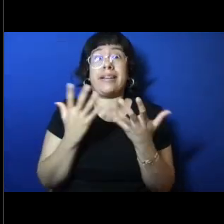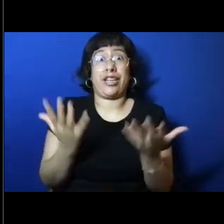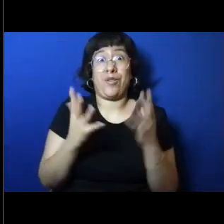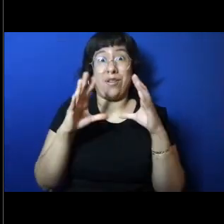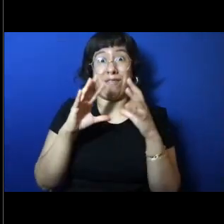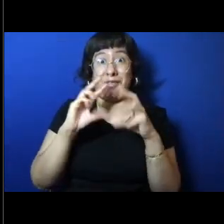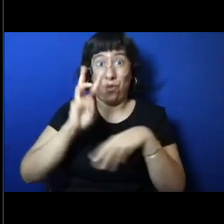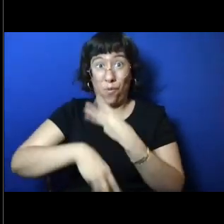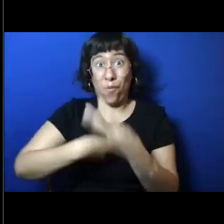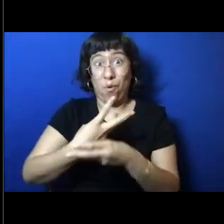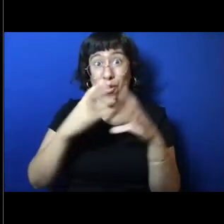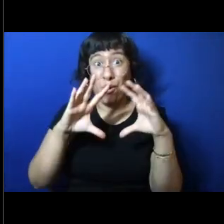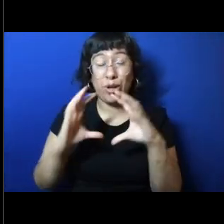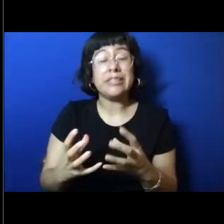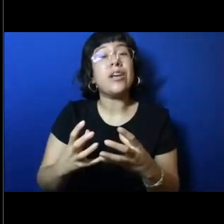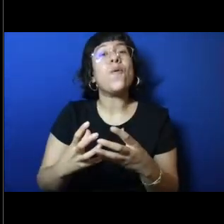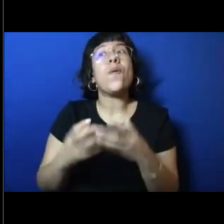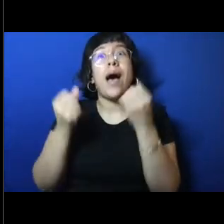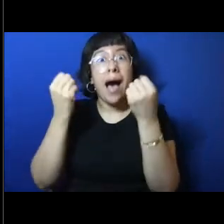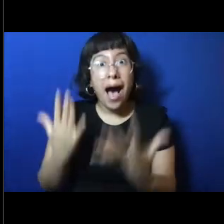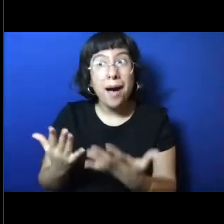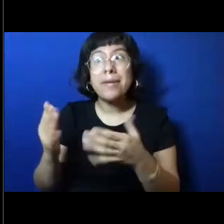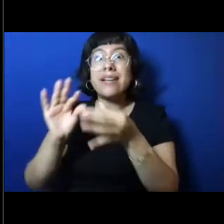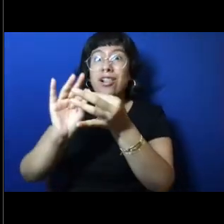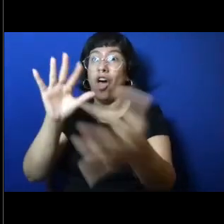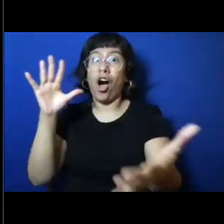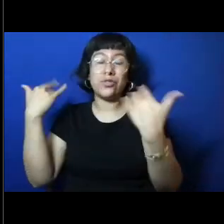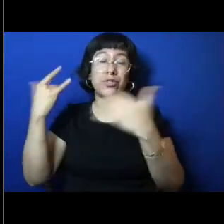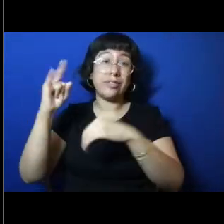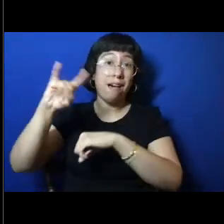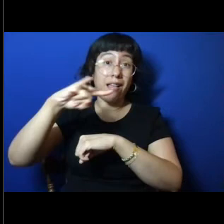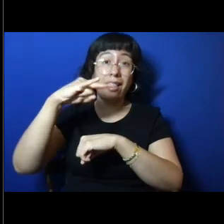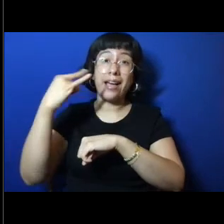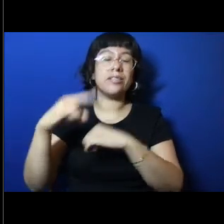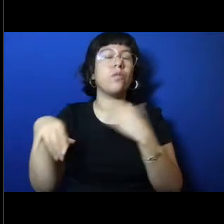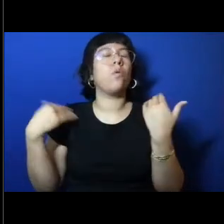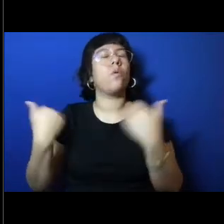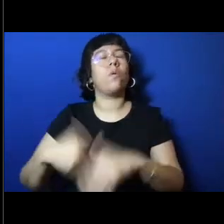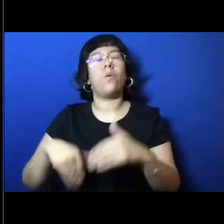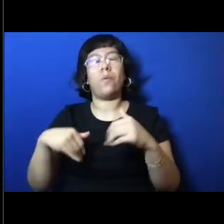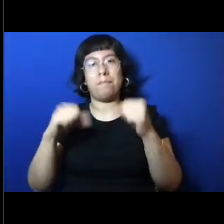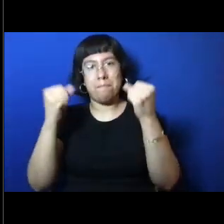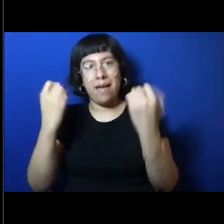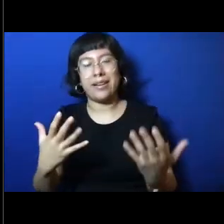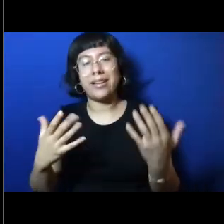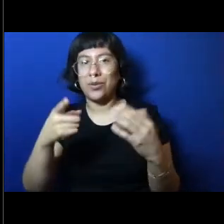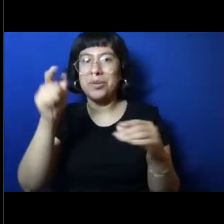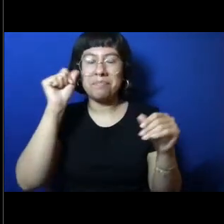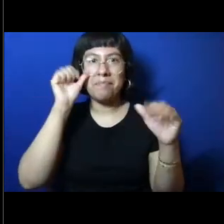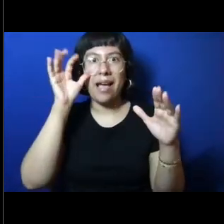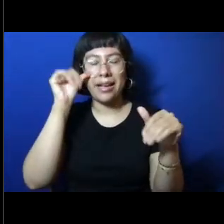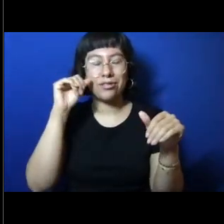How many satellites are being launched. You'd be amazed. There's a lot of great websites that maybe we'll add to the notes